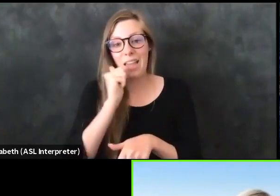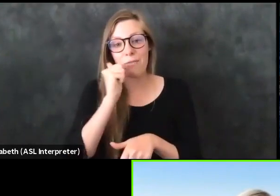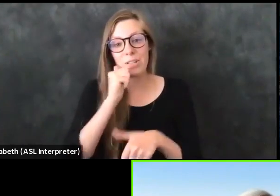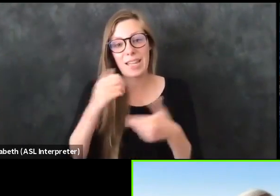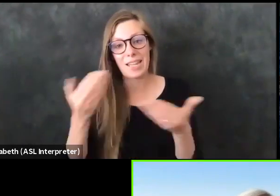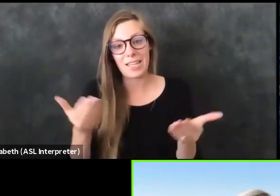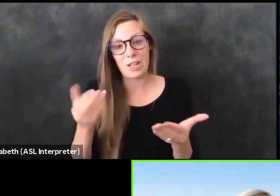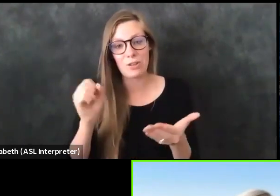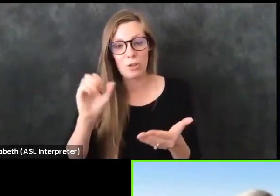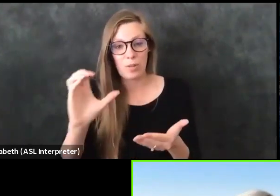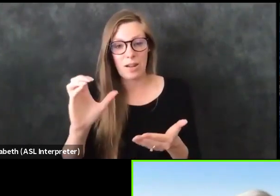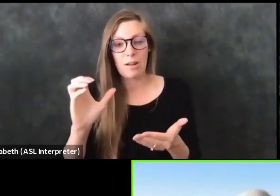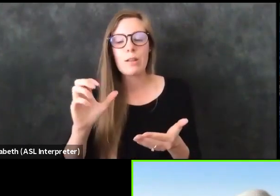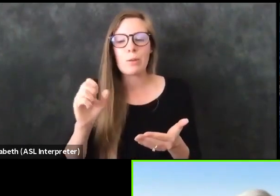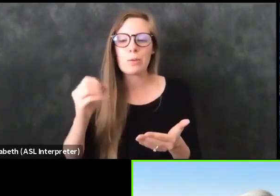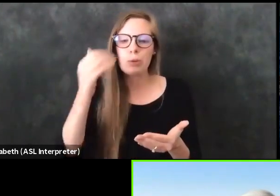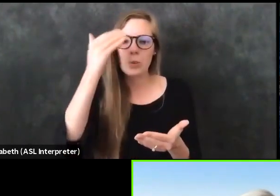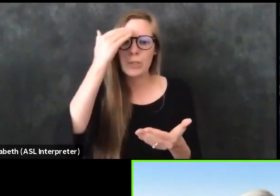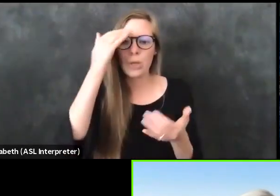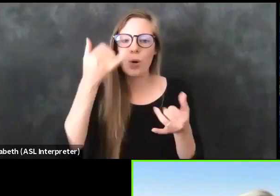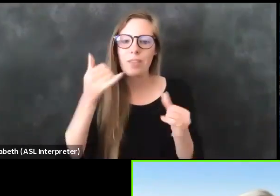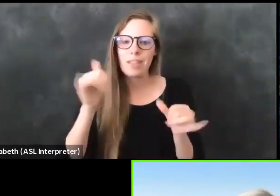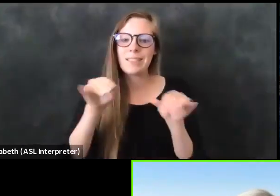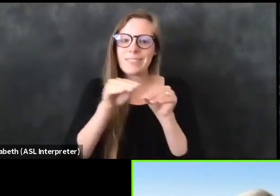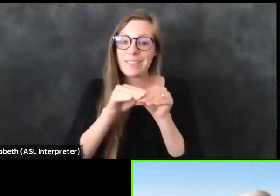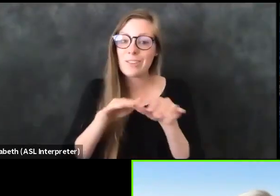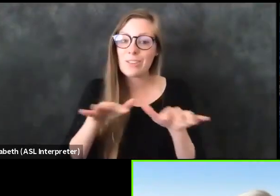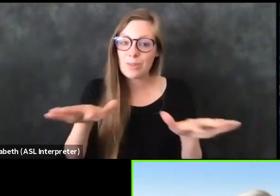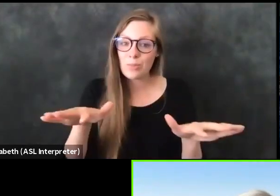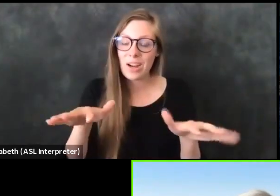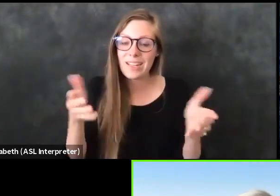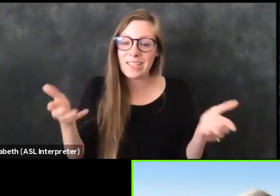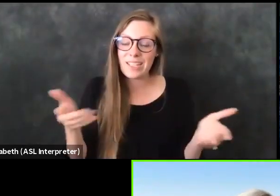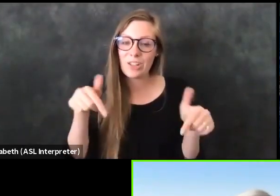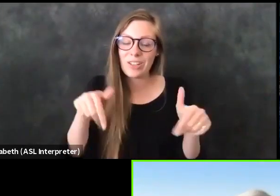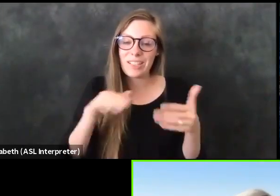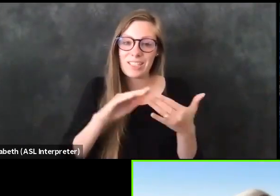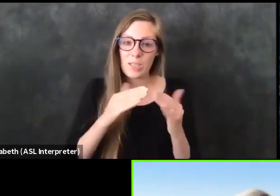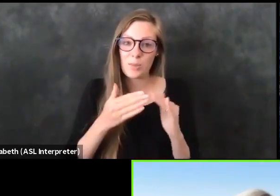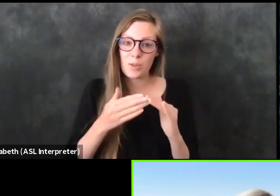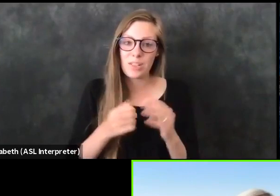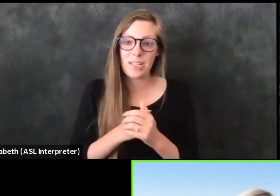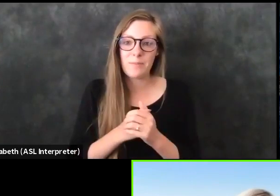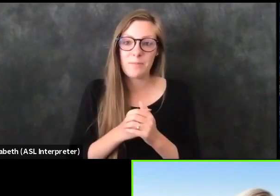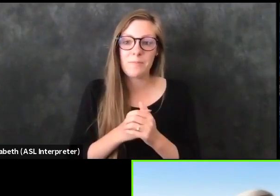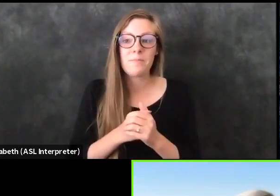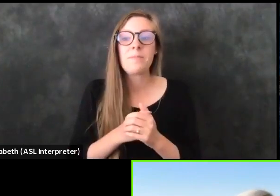So we know that is still spreading in our community as we move through the reopening